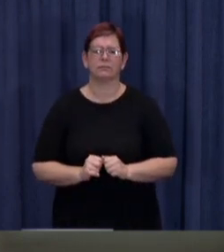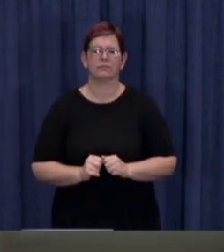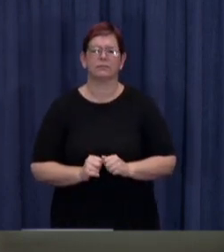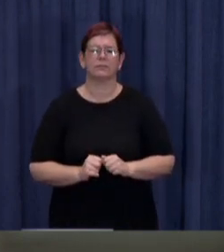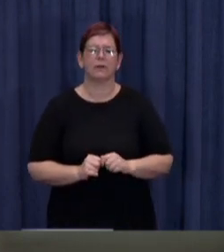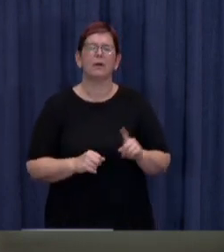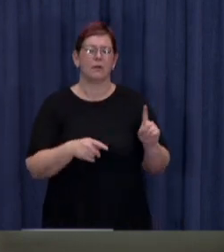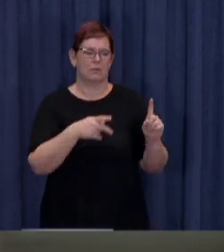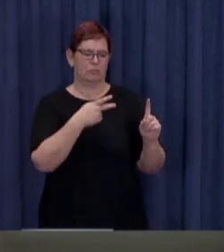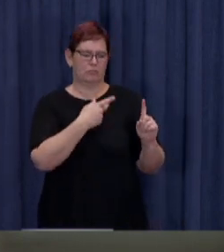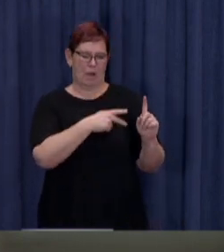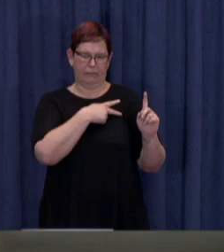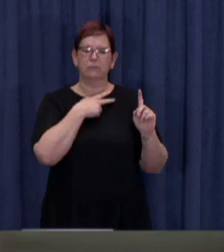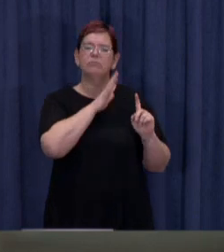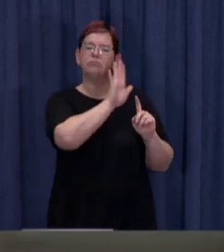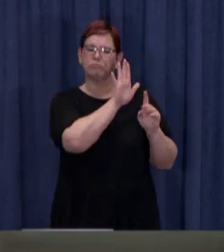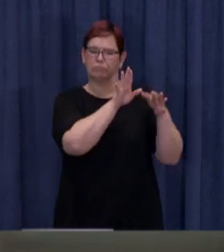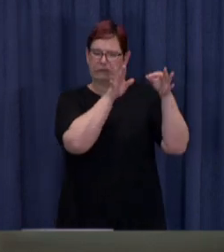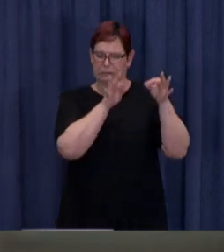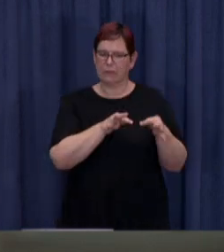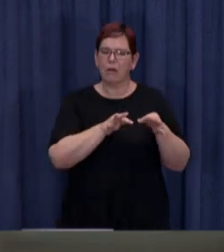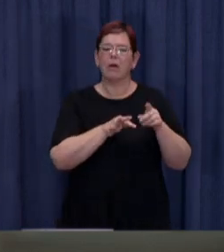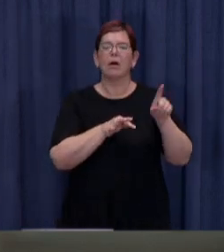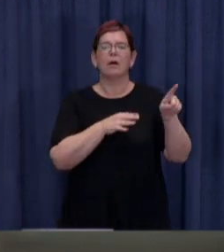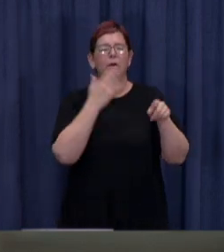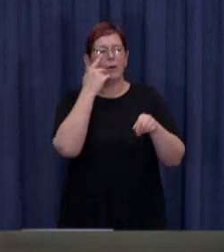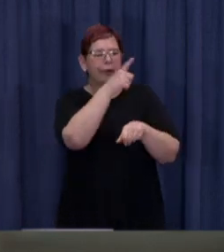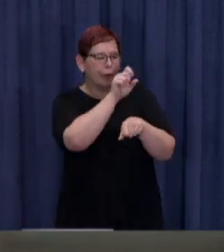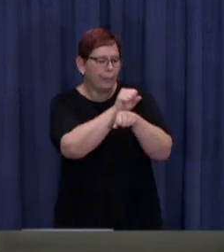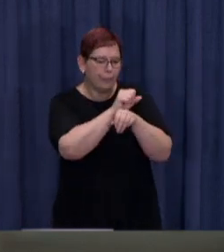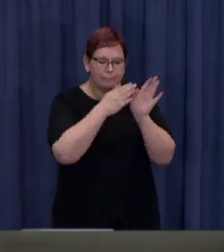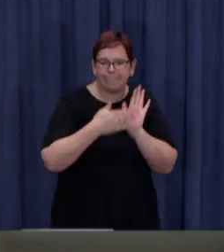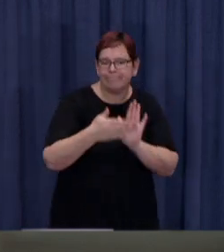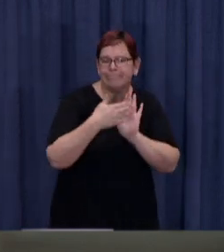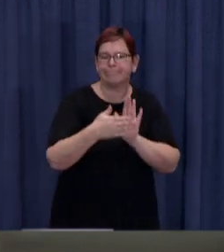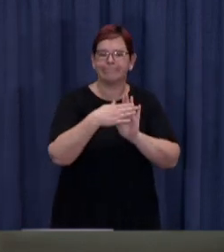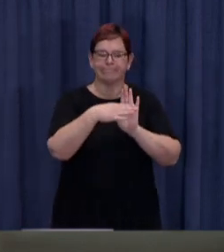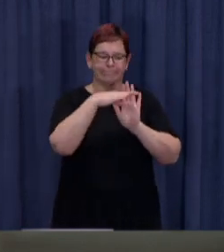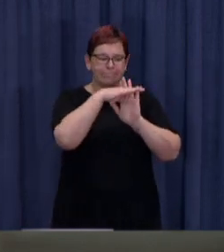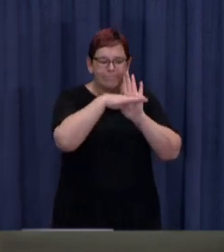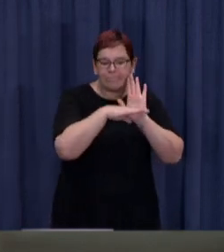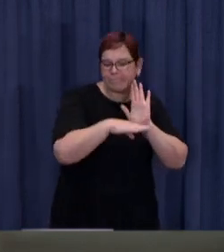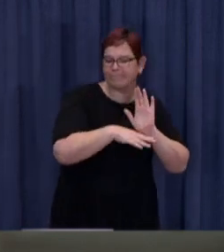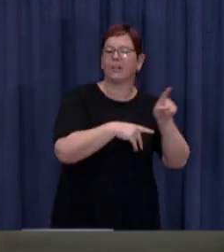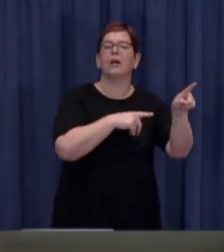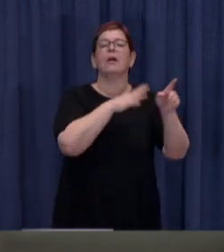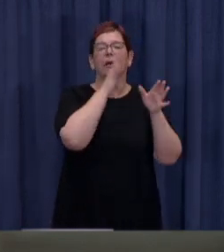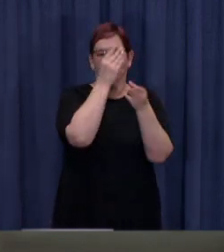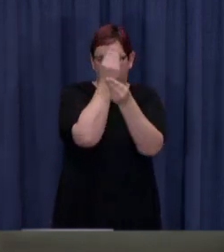working on that but we felt the urgency to move to give us most of all more flexibility to make decisions